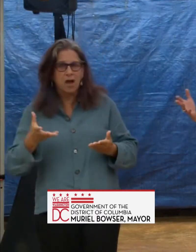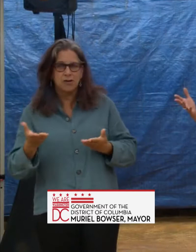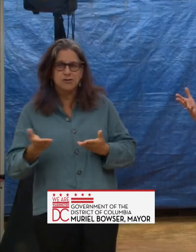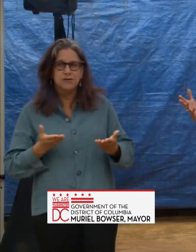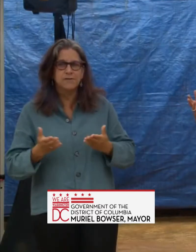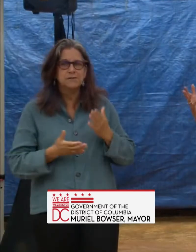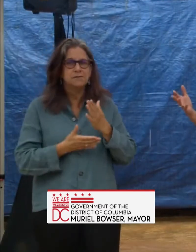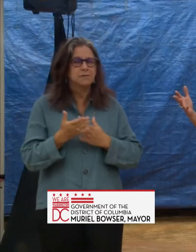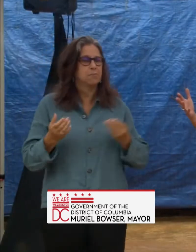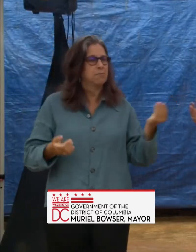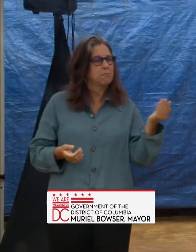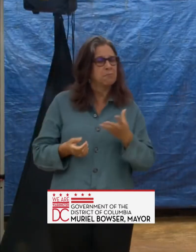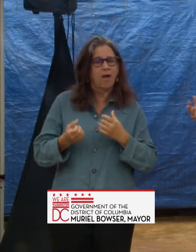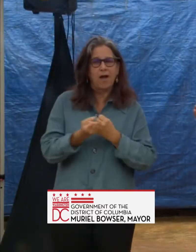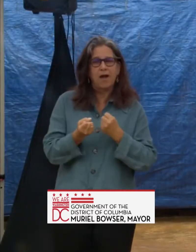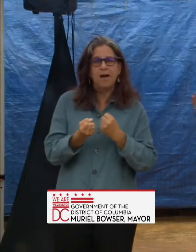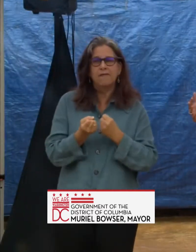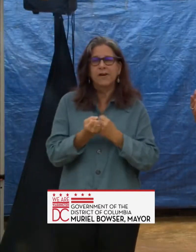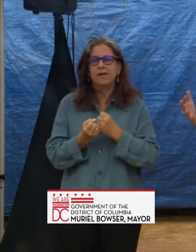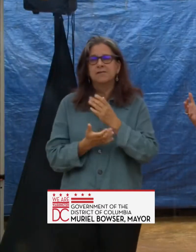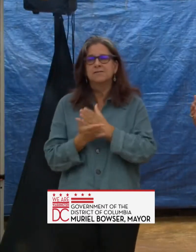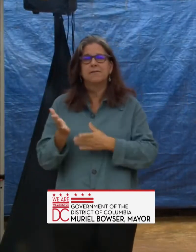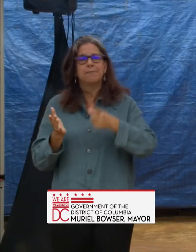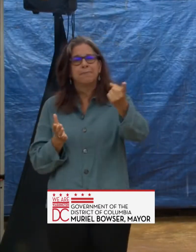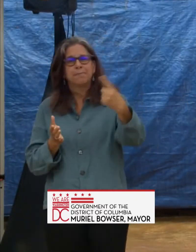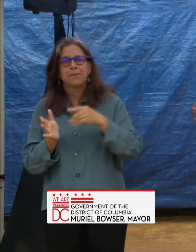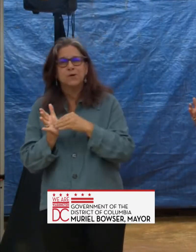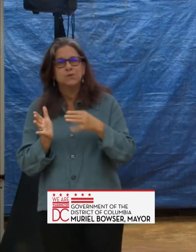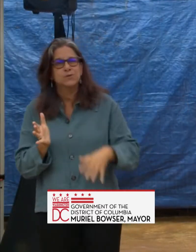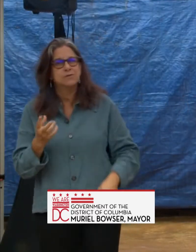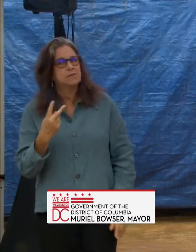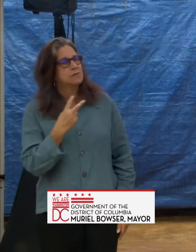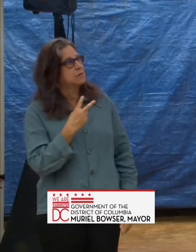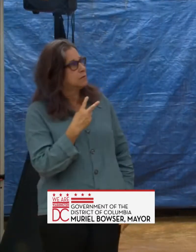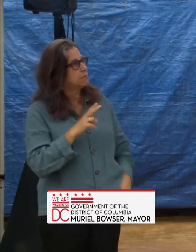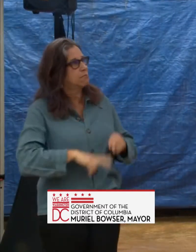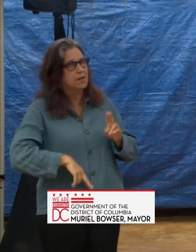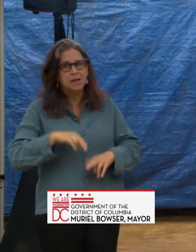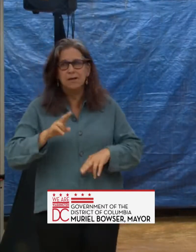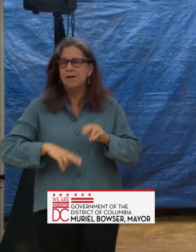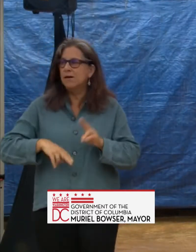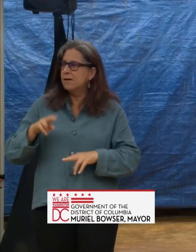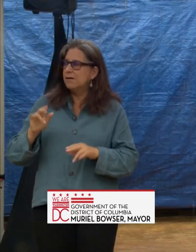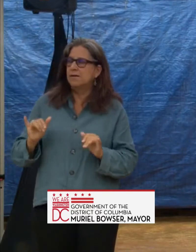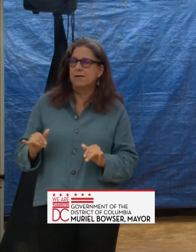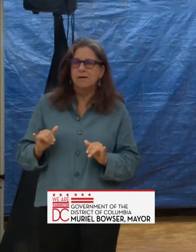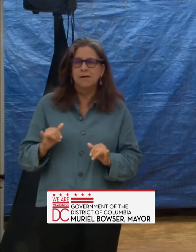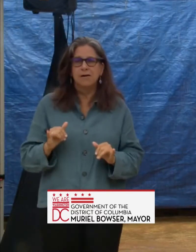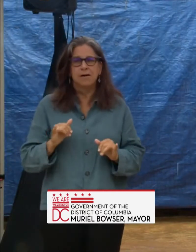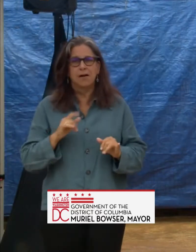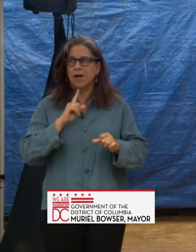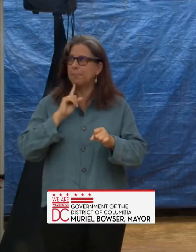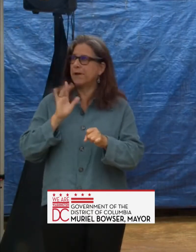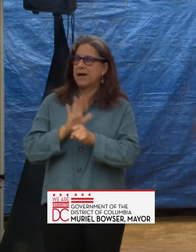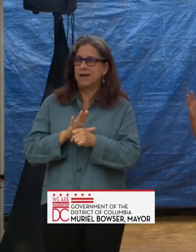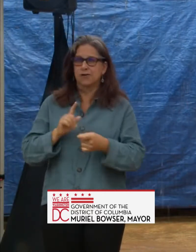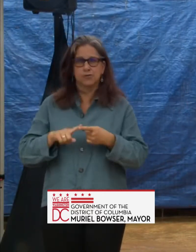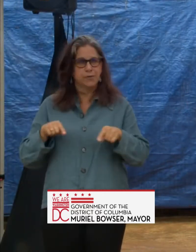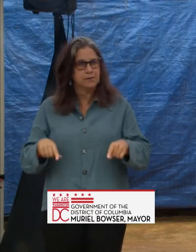STUDENTS WITNESSING WHAT IT MEANS TO BUILD A BUILDING LIKE THIS AND COMMIT TO A COMMUNITY AND LEARN FROM THE DEVELOPMENT